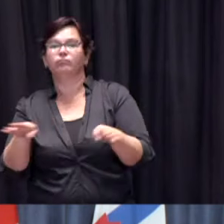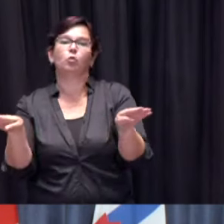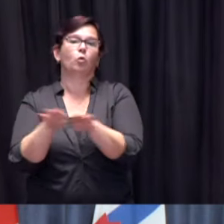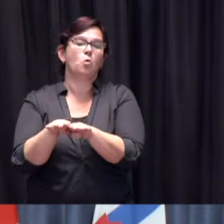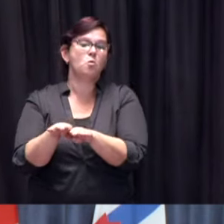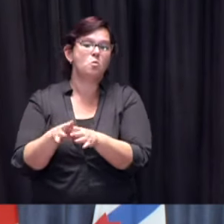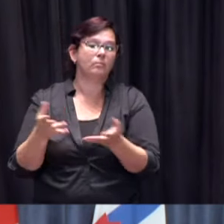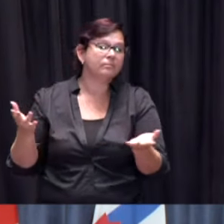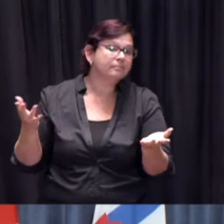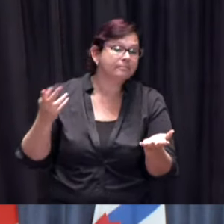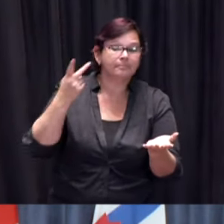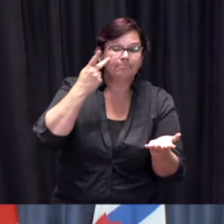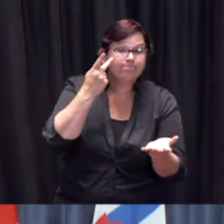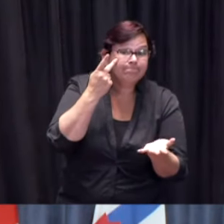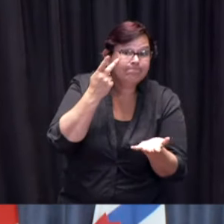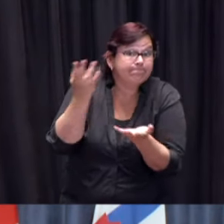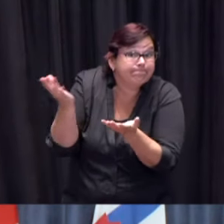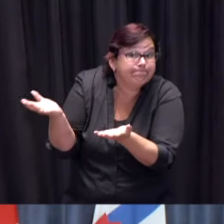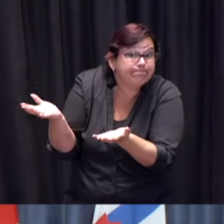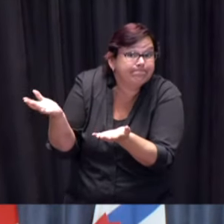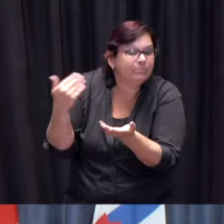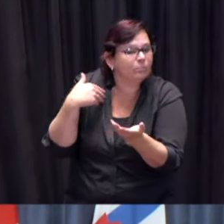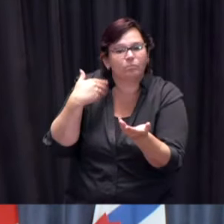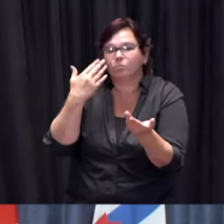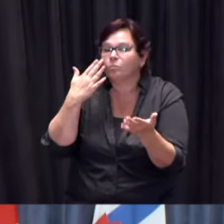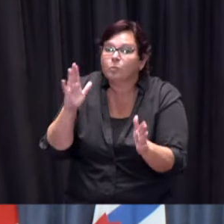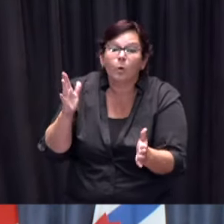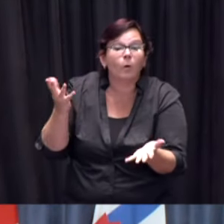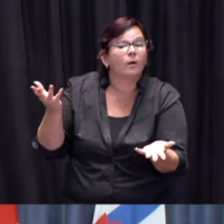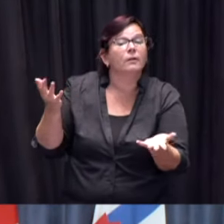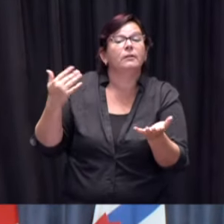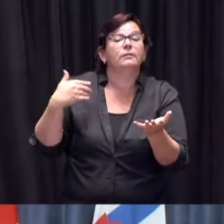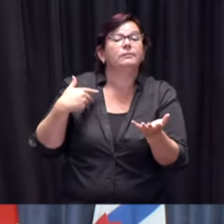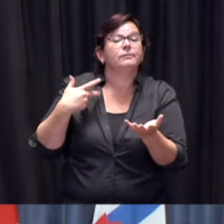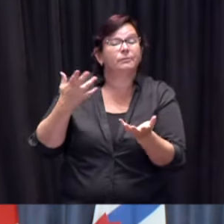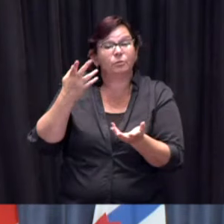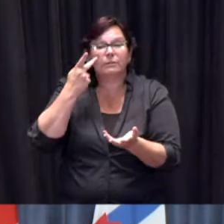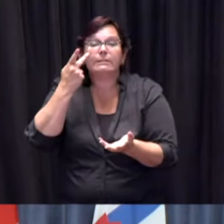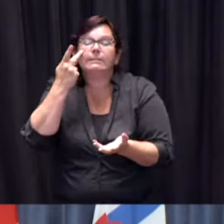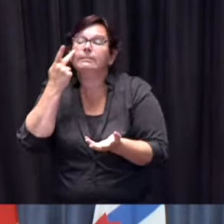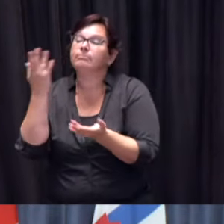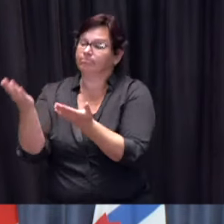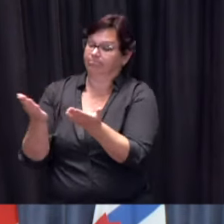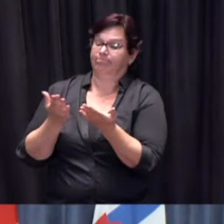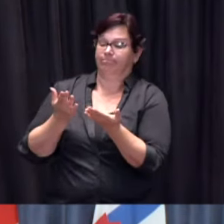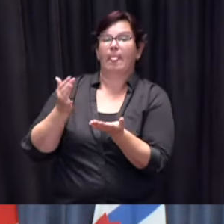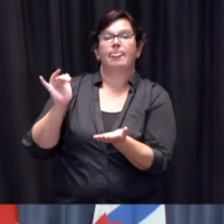well then that's obviously something that's going to be in front of us and in front of our officials.